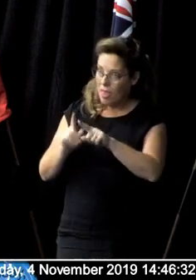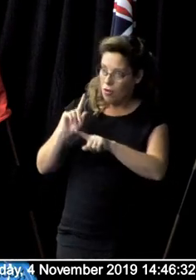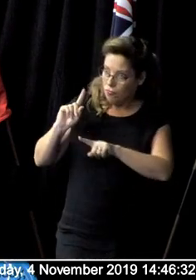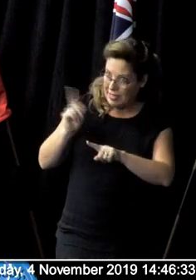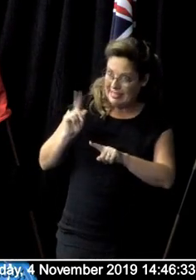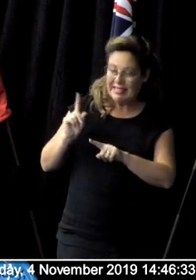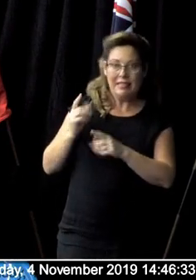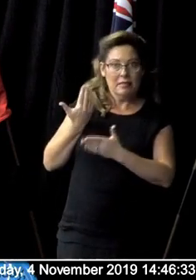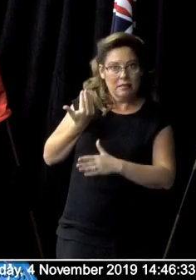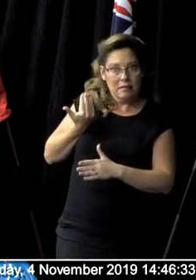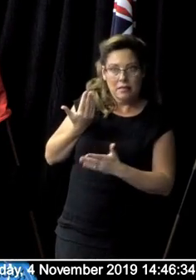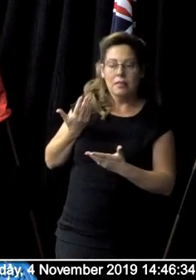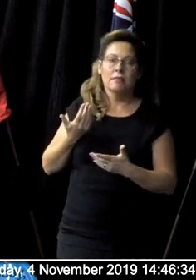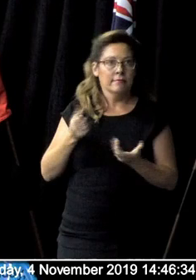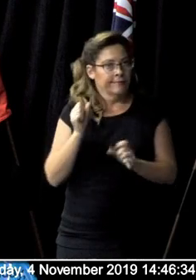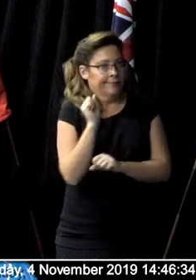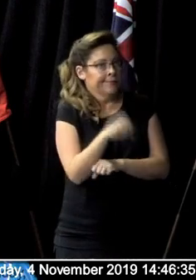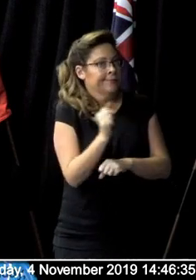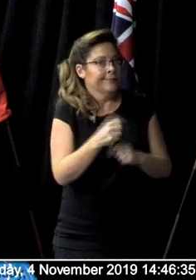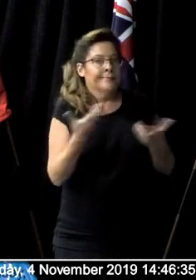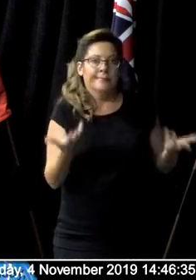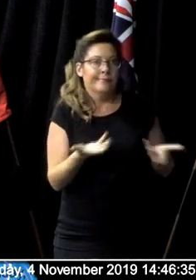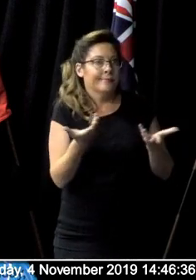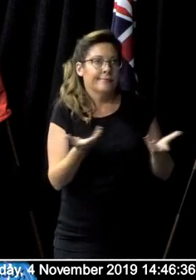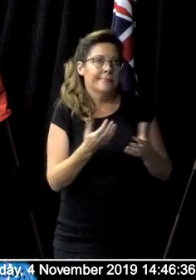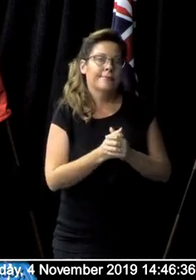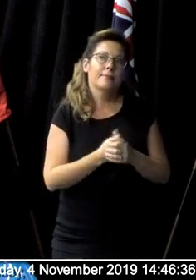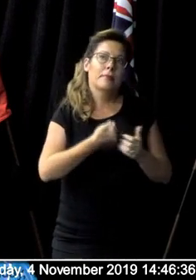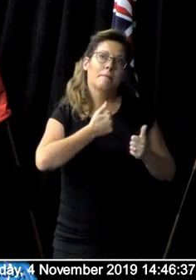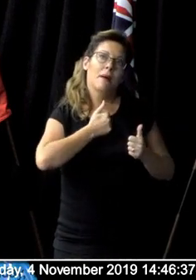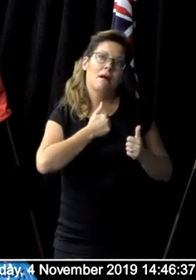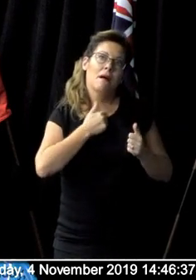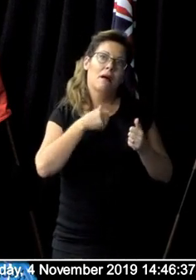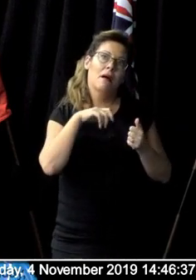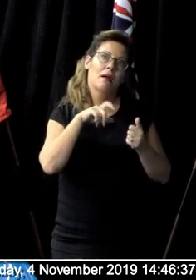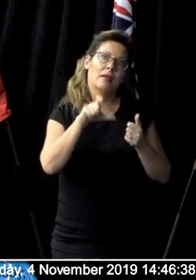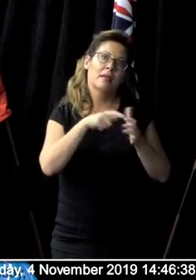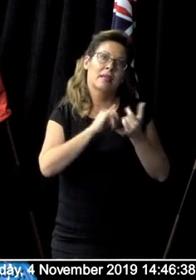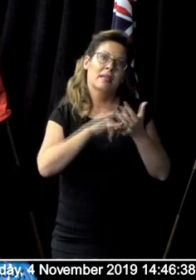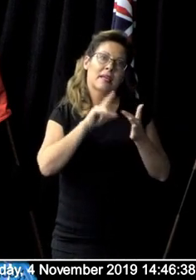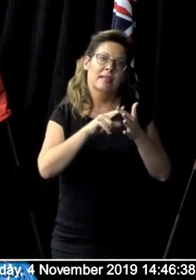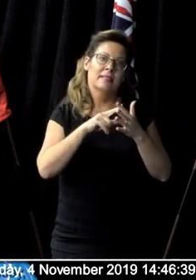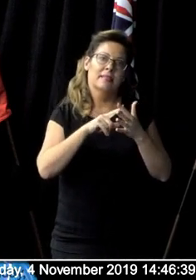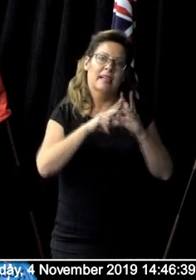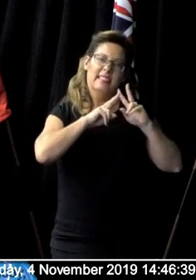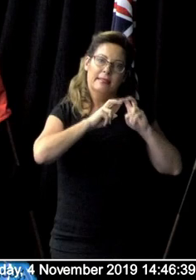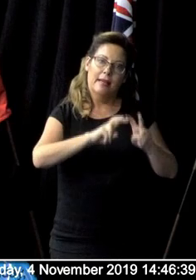Recently, probably our case studies are from one to two years old. Okay.